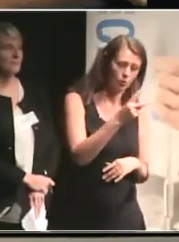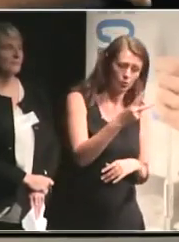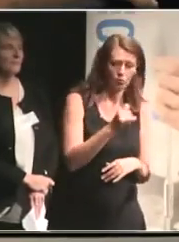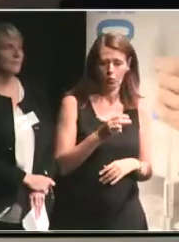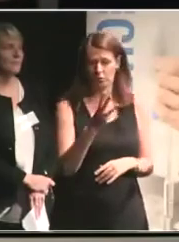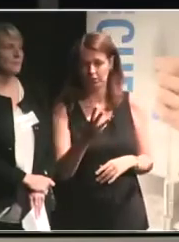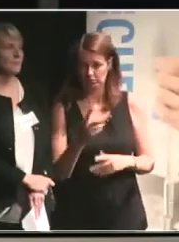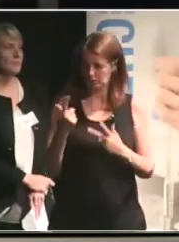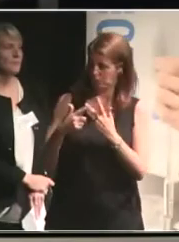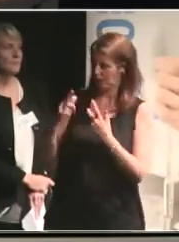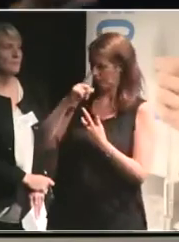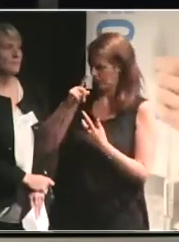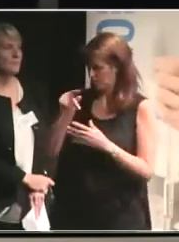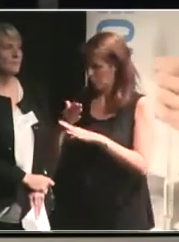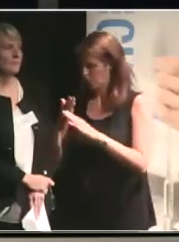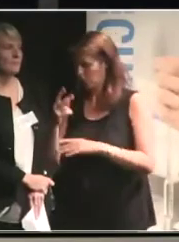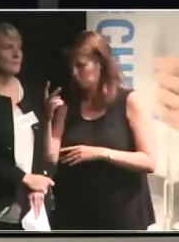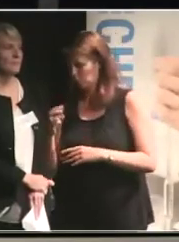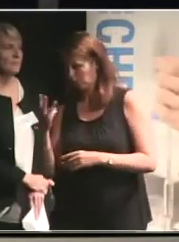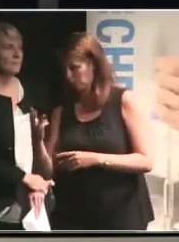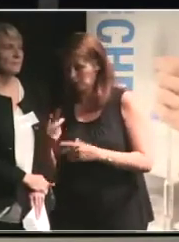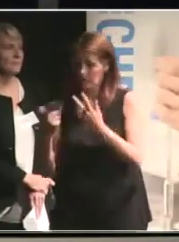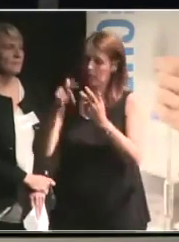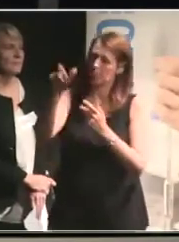may work on two or three others and someone else may work on one or two and then someone may come